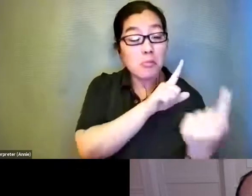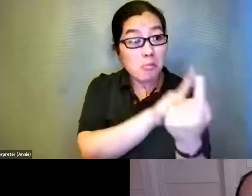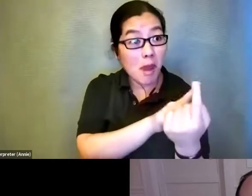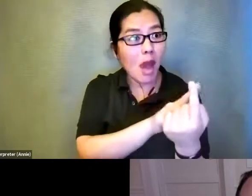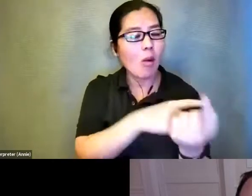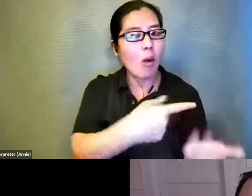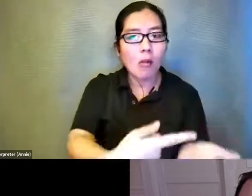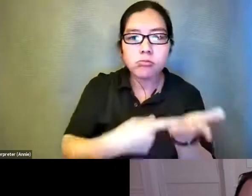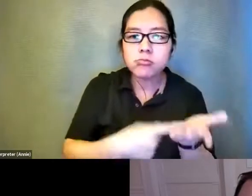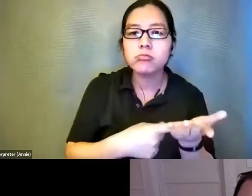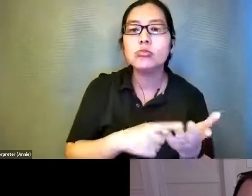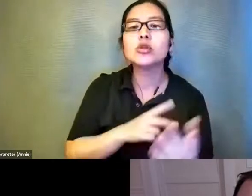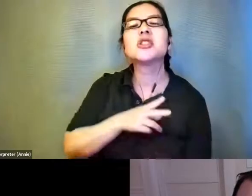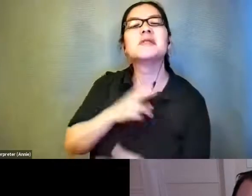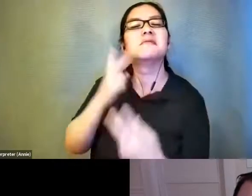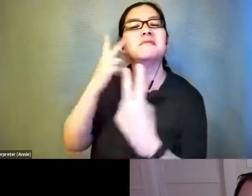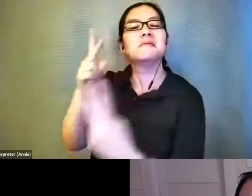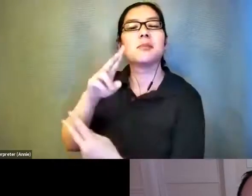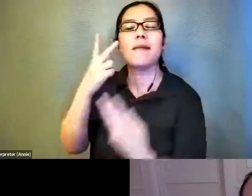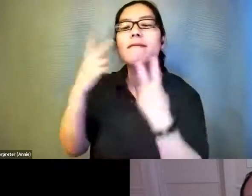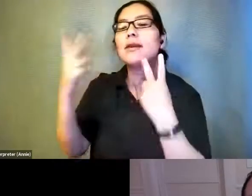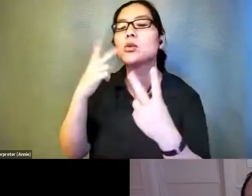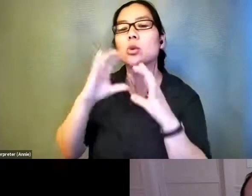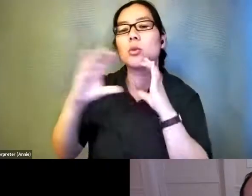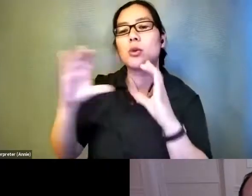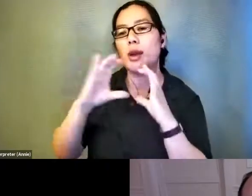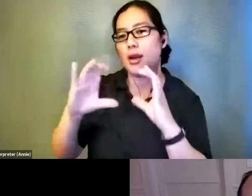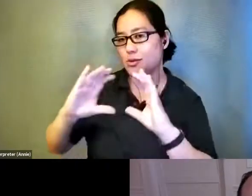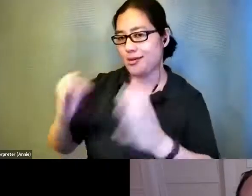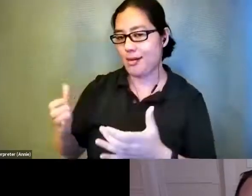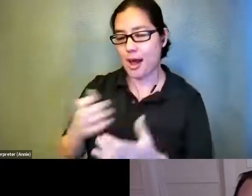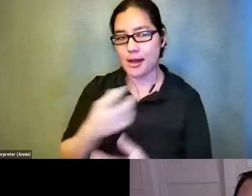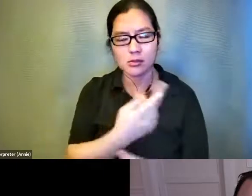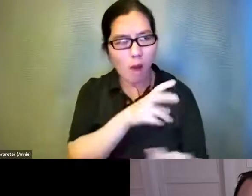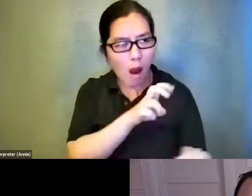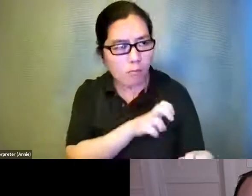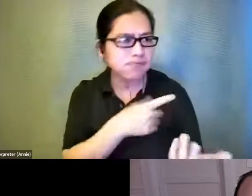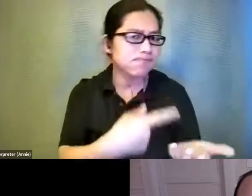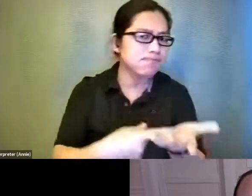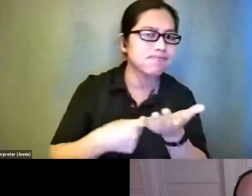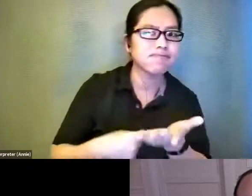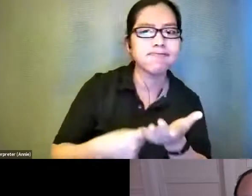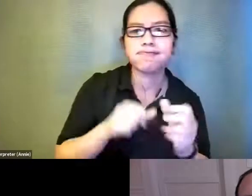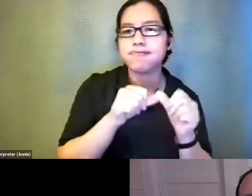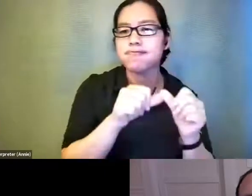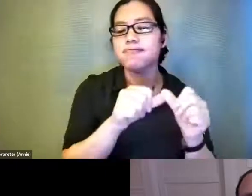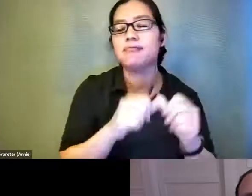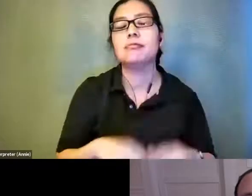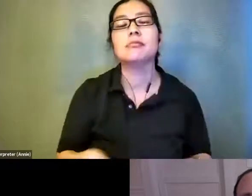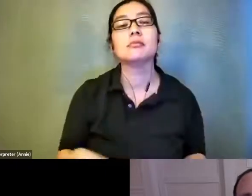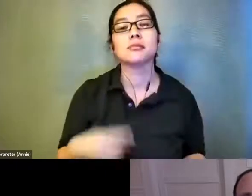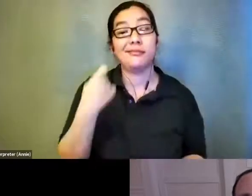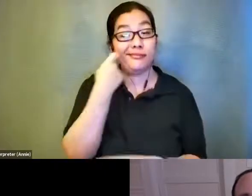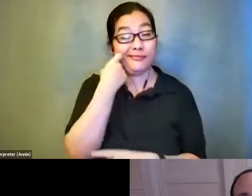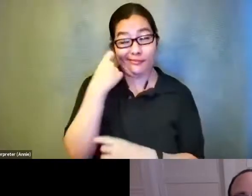communication class a few times and we kept talking about this. This past year I have some Masters students